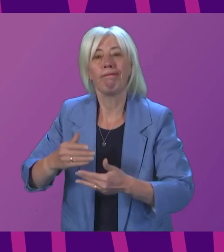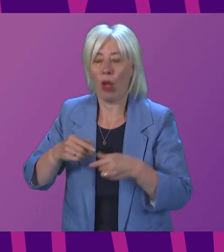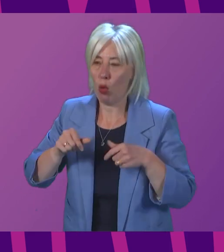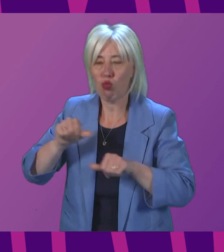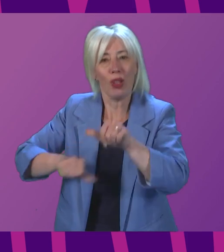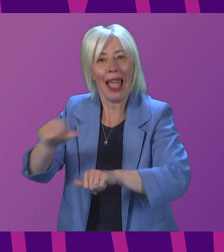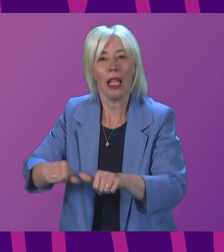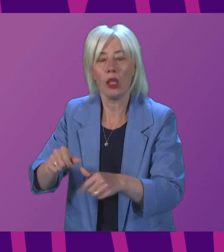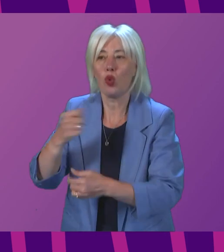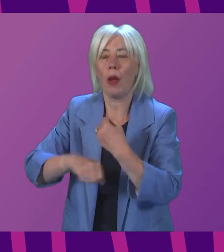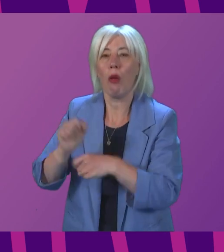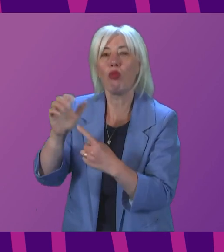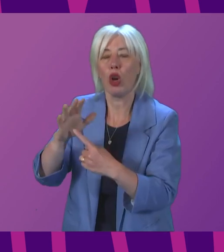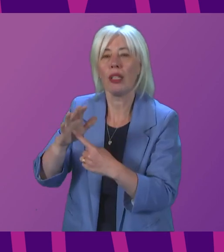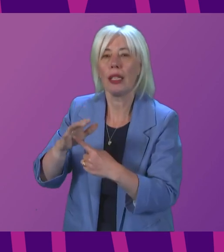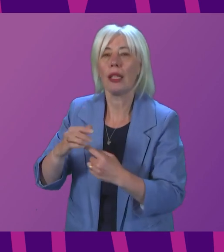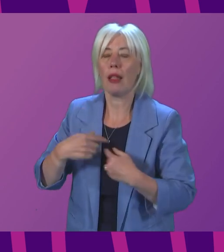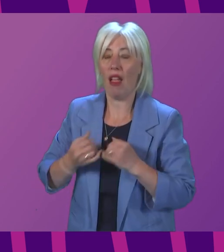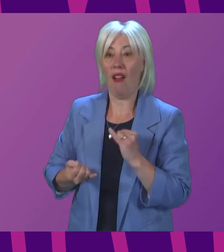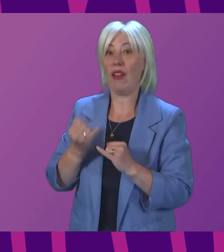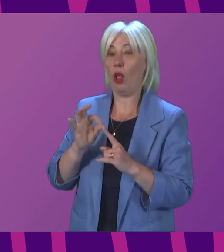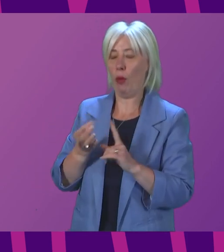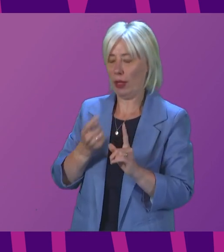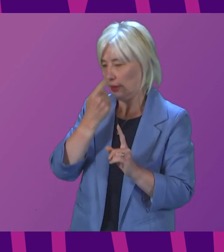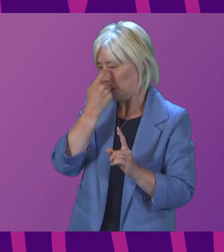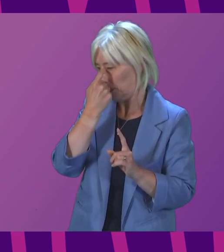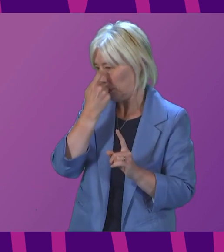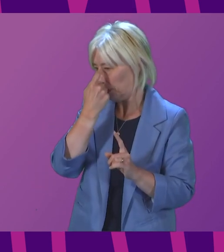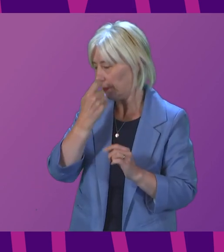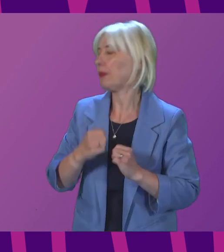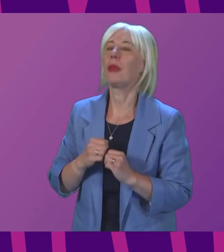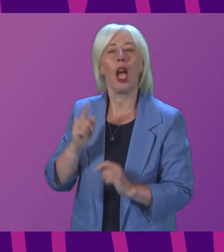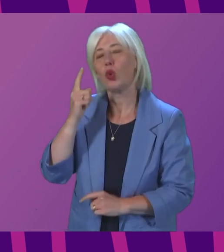More generally, and as my final point, I say that I do not think that it is right for anybody